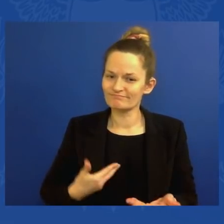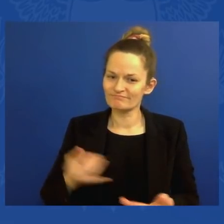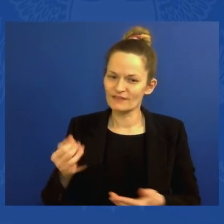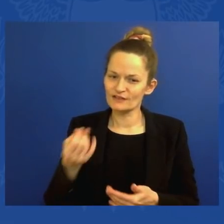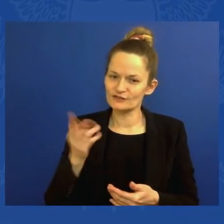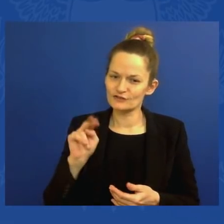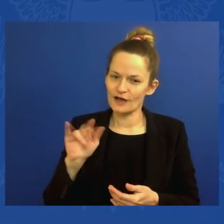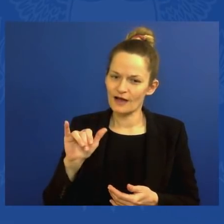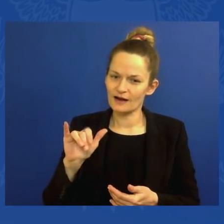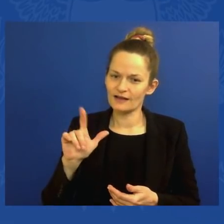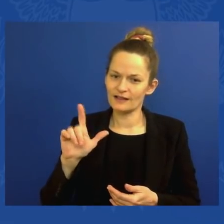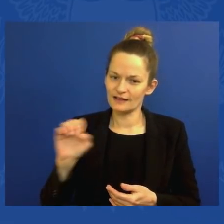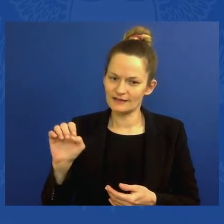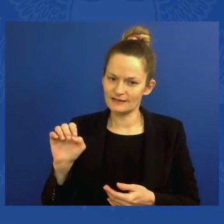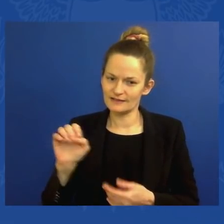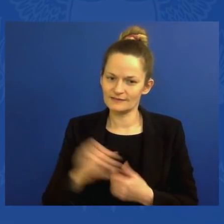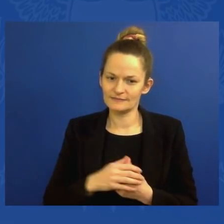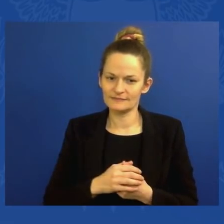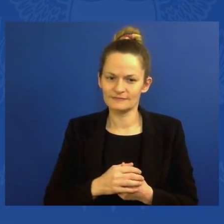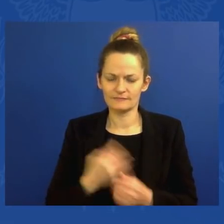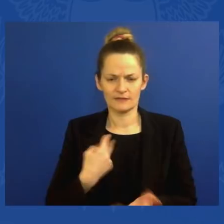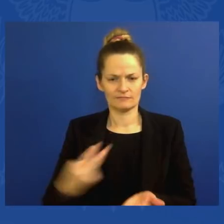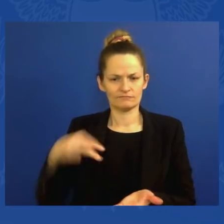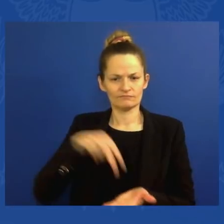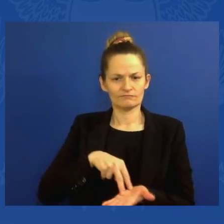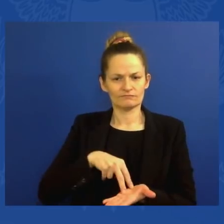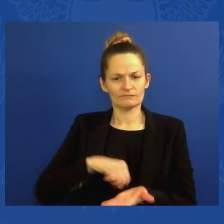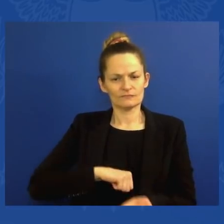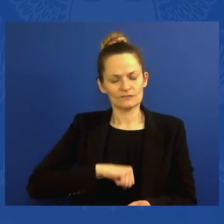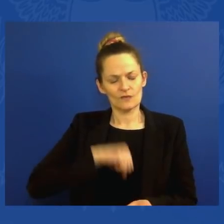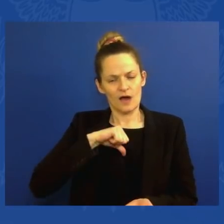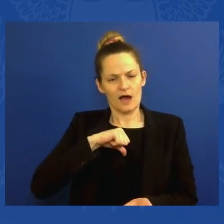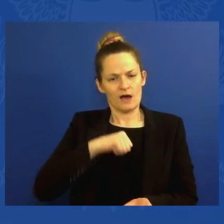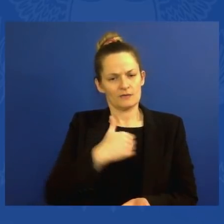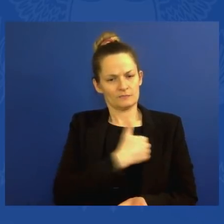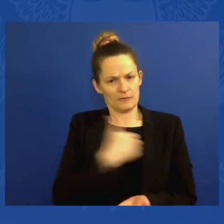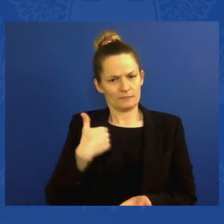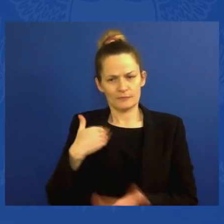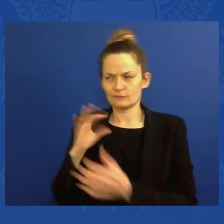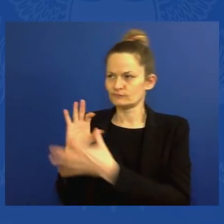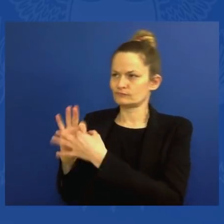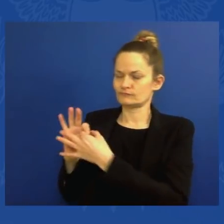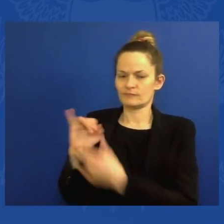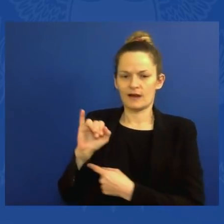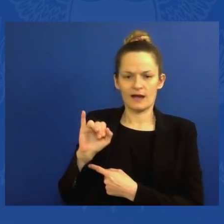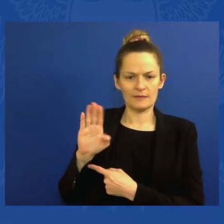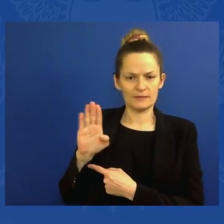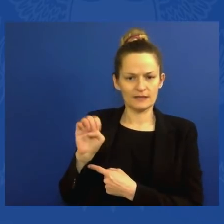of the IBEW Local 220 and Fort Worth, a proud employee of the Siemens Grand Prix facility